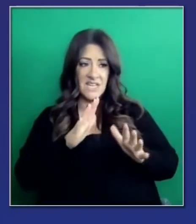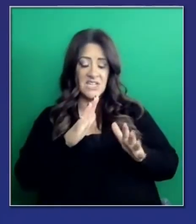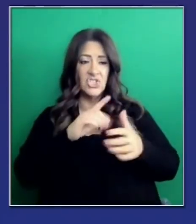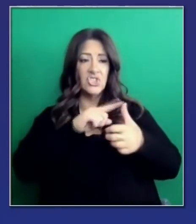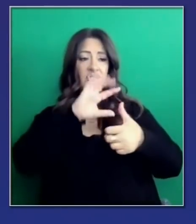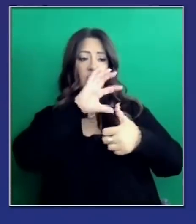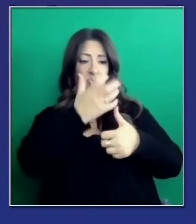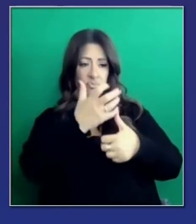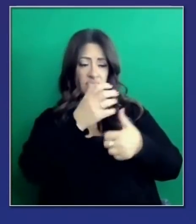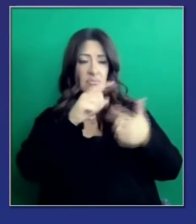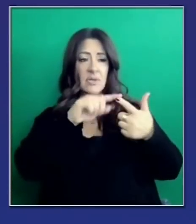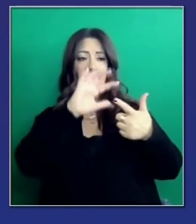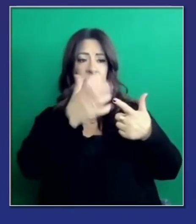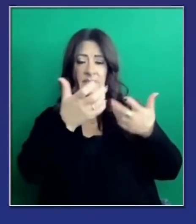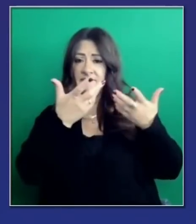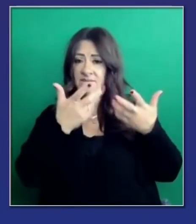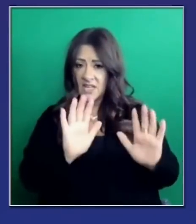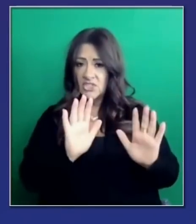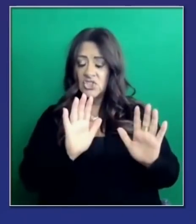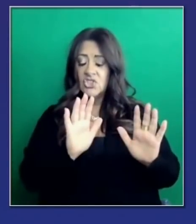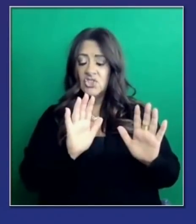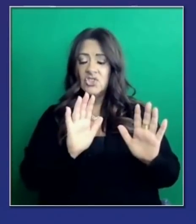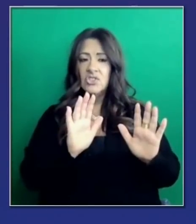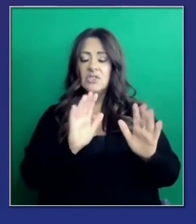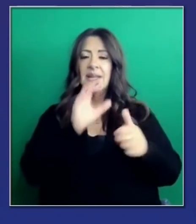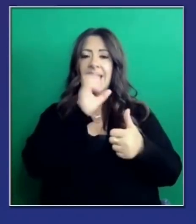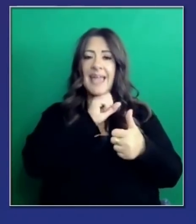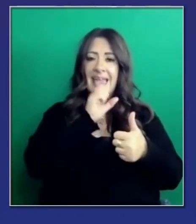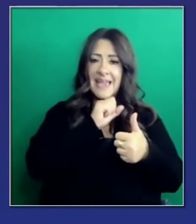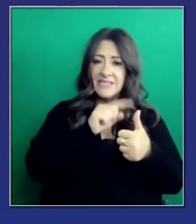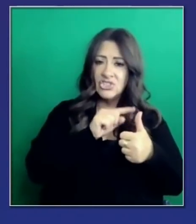HEAR A LOT MORE ABOUT THE